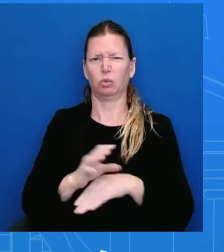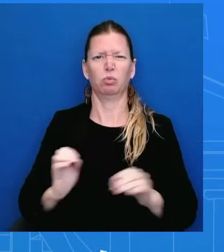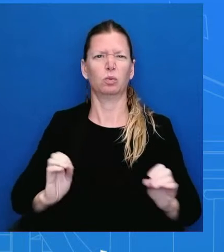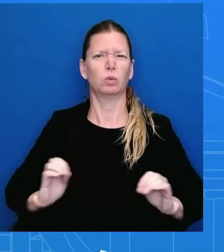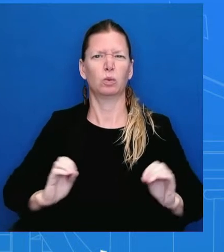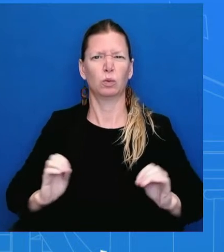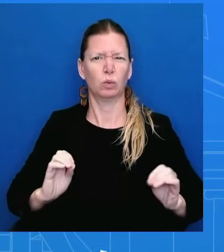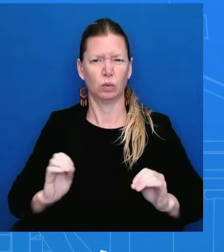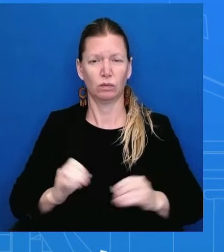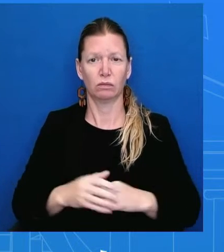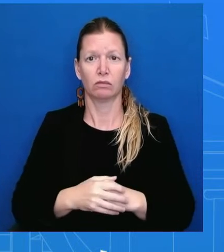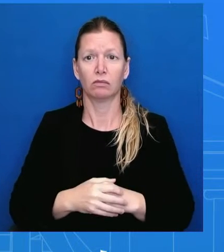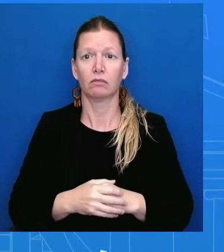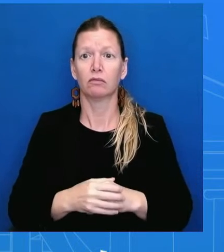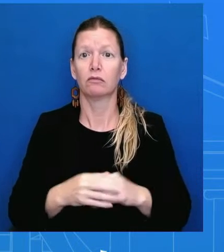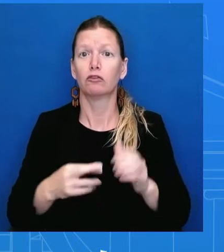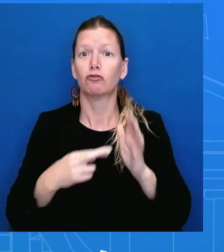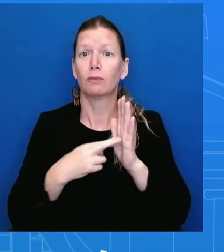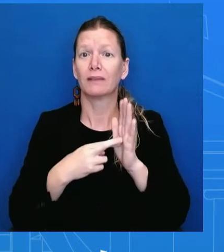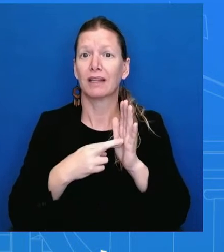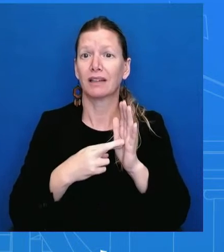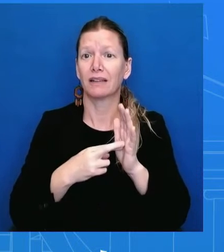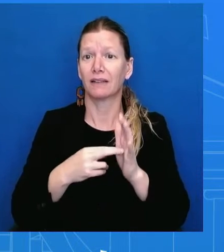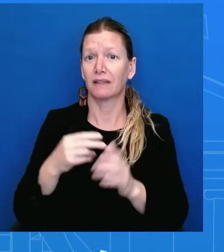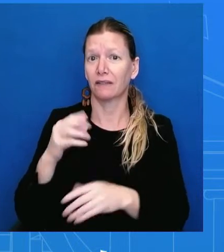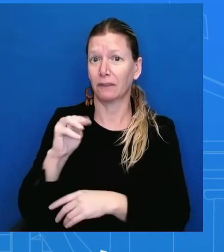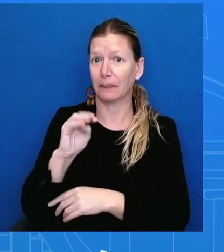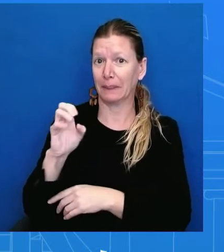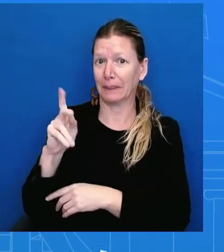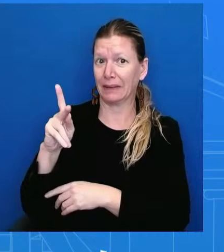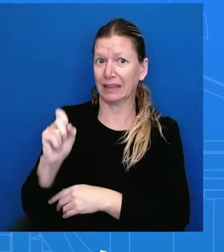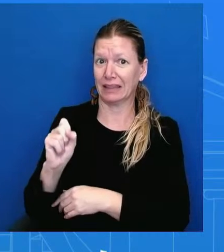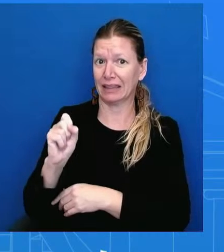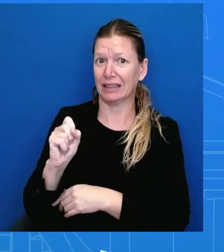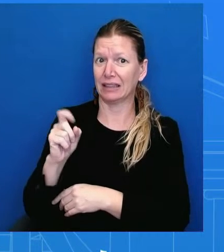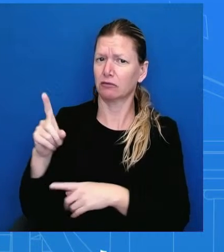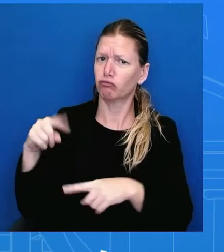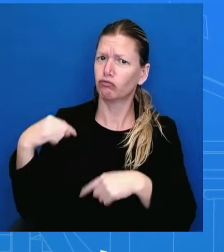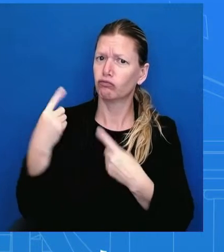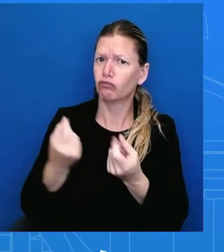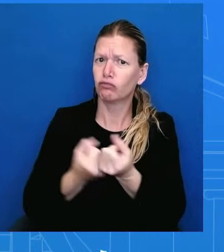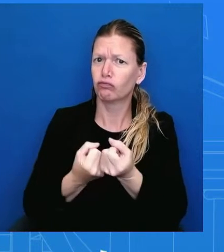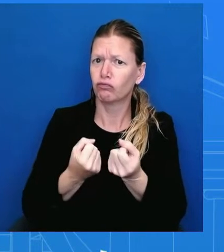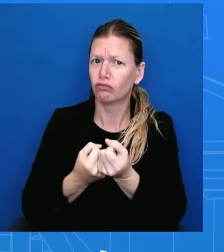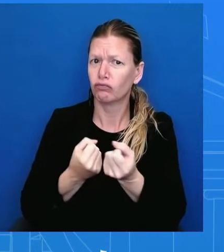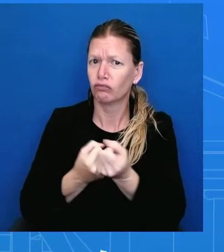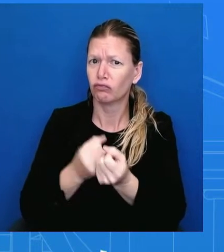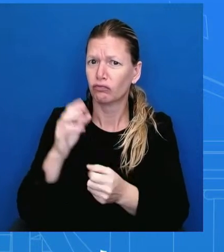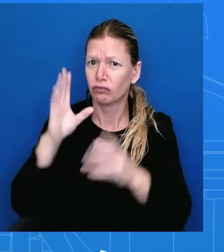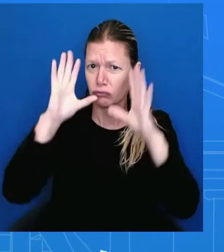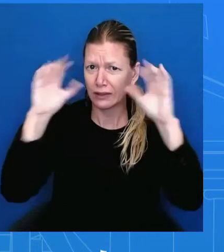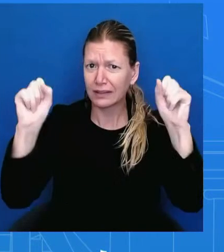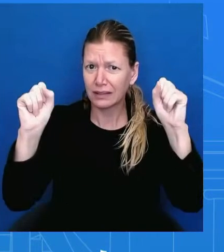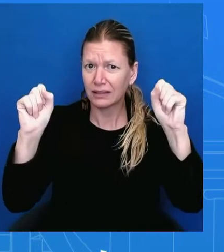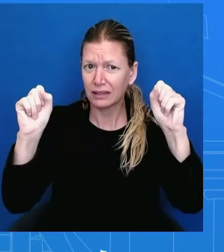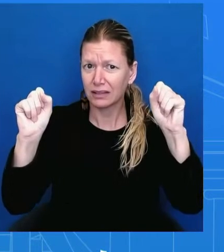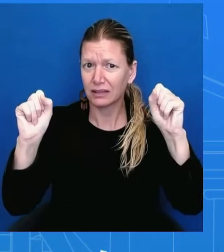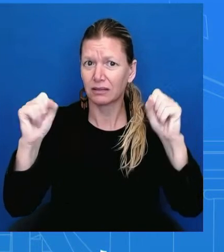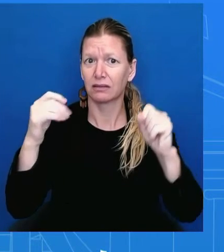If you fast-forward to where we are today, Representative Meeks has very -- been very supportive of this president continuing, moving forward.